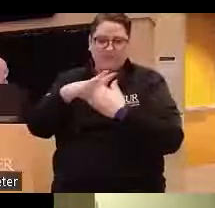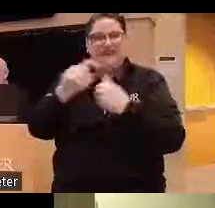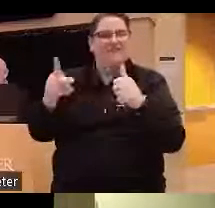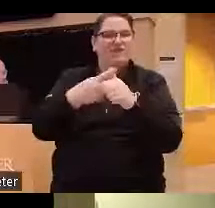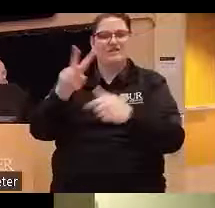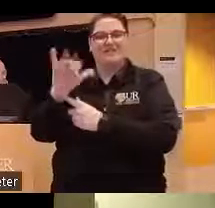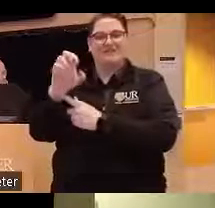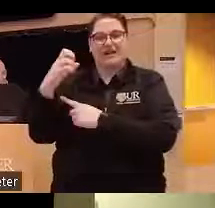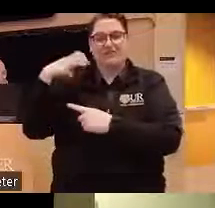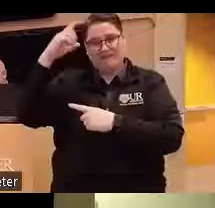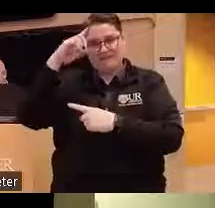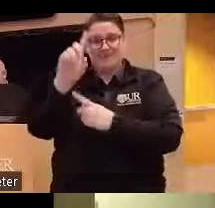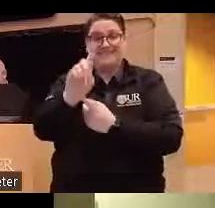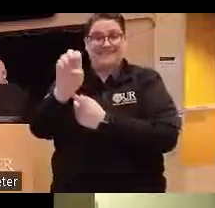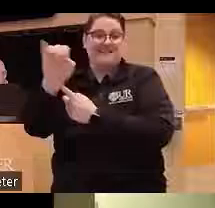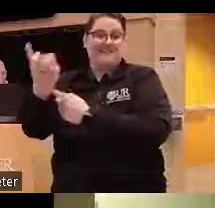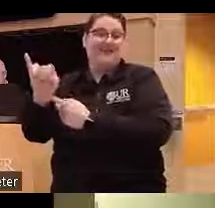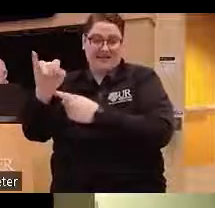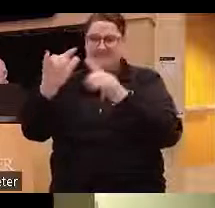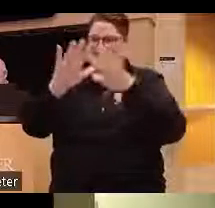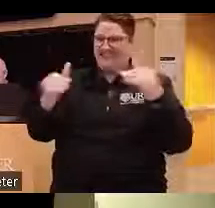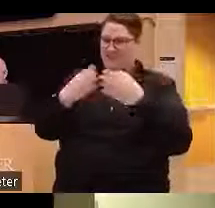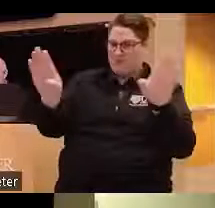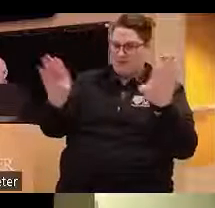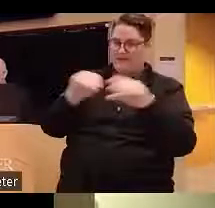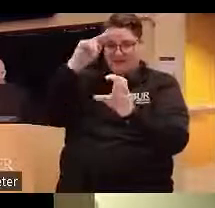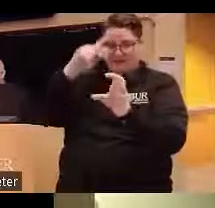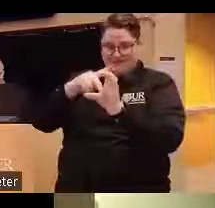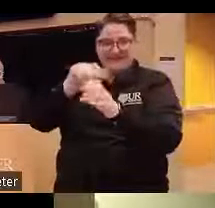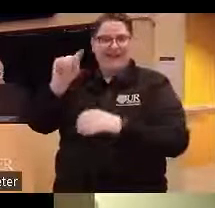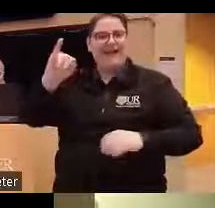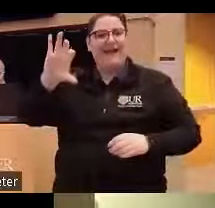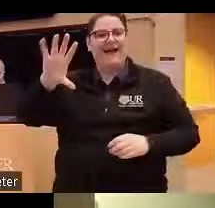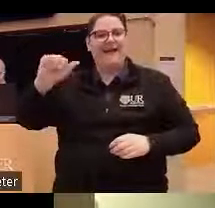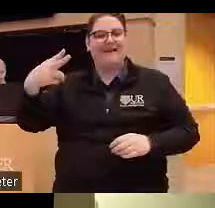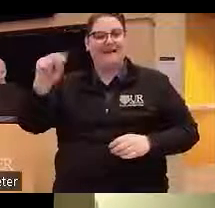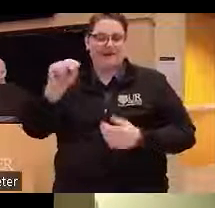and inclusion systemwide in Psychiatry at The Icon School of Medicine which is part of Mount